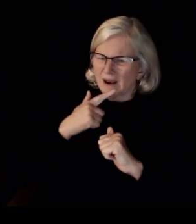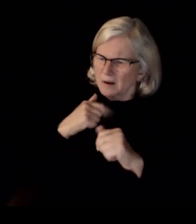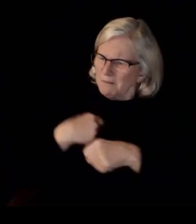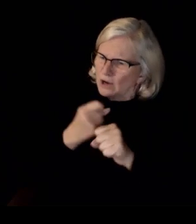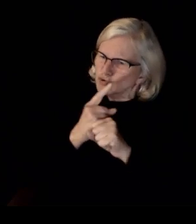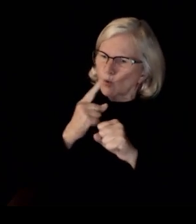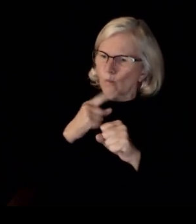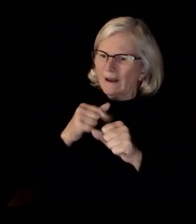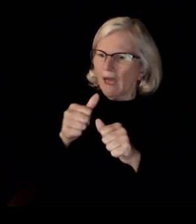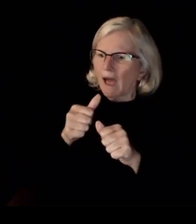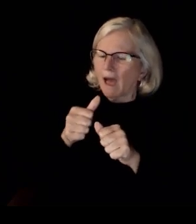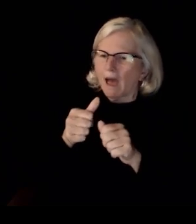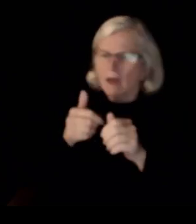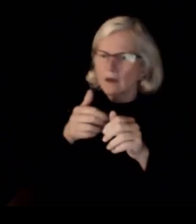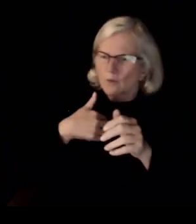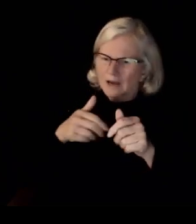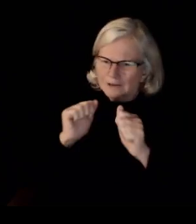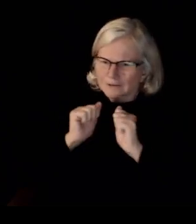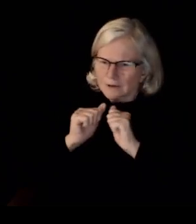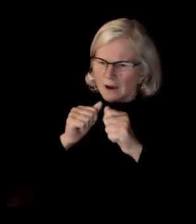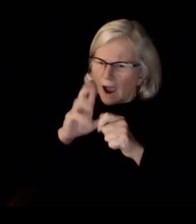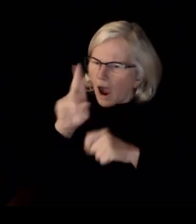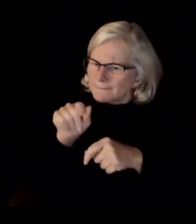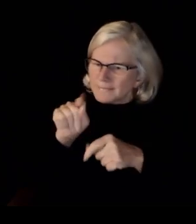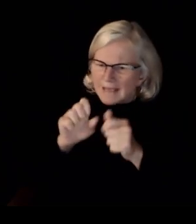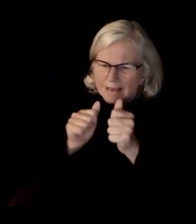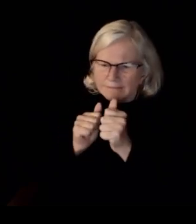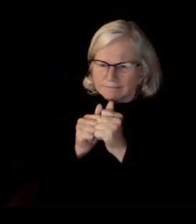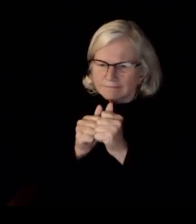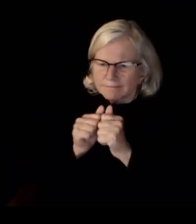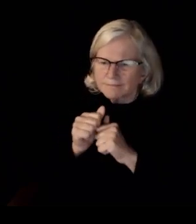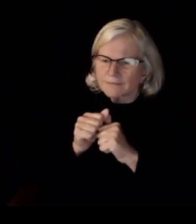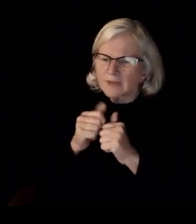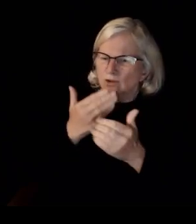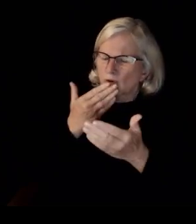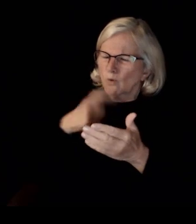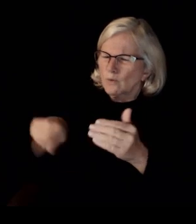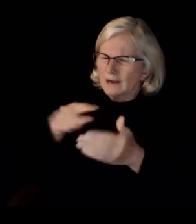learned useful information. We thank the team for their visit and we look forward to working